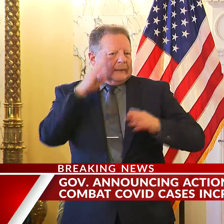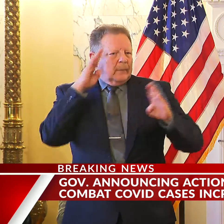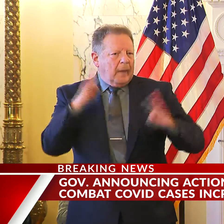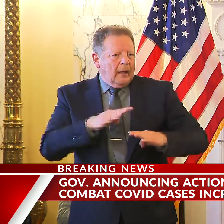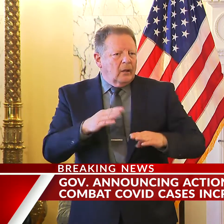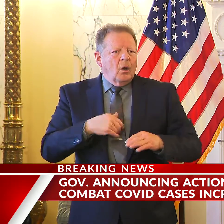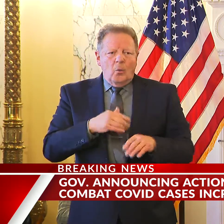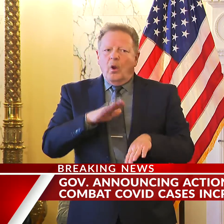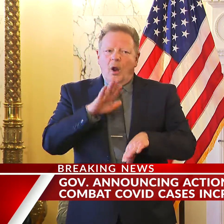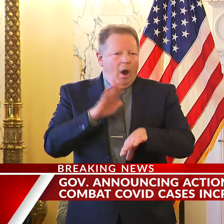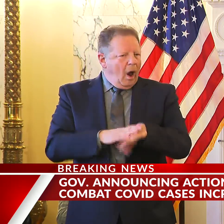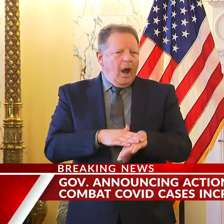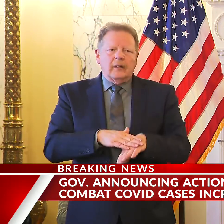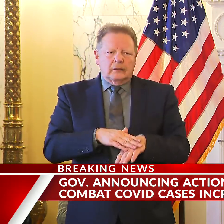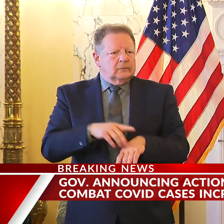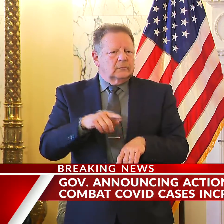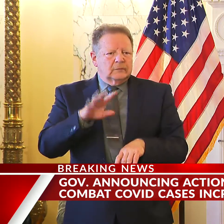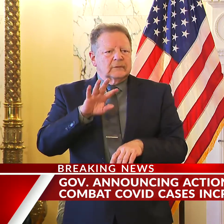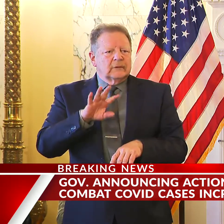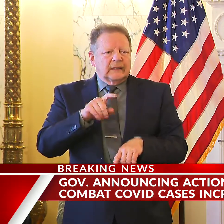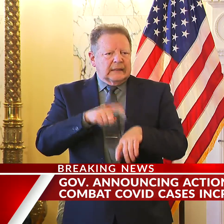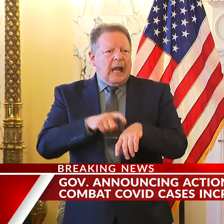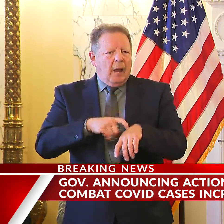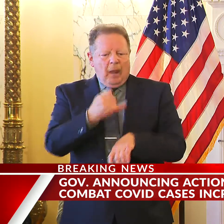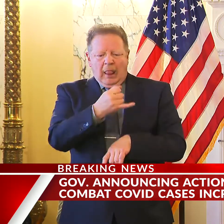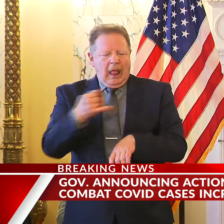THE, YOU KNOW, IN THAT APP THAT THE DOCTOR ALEXANDER